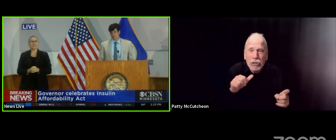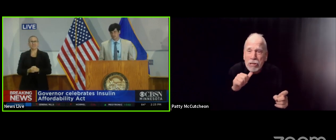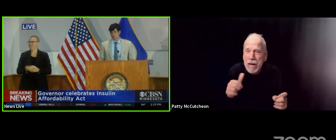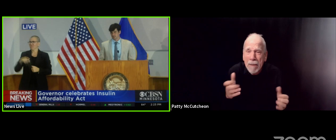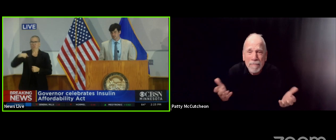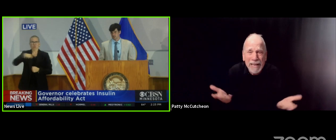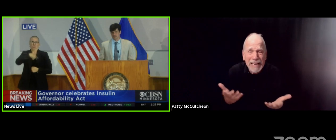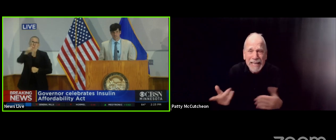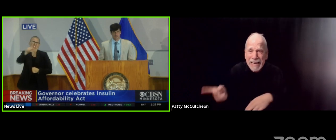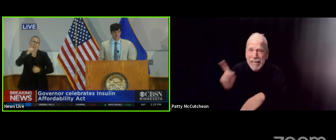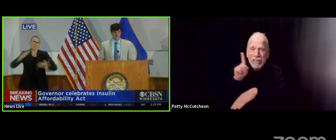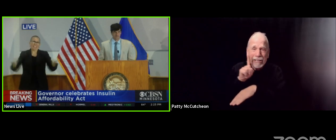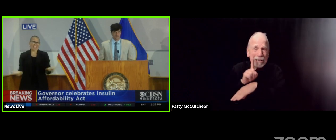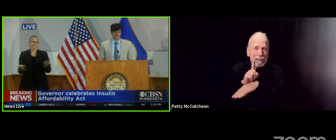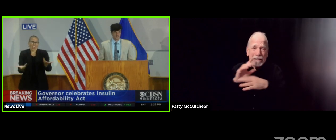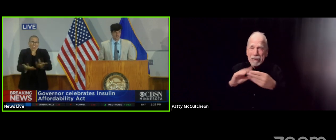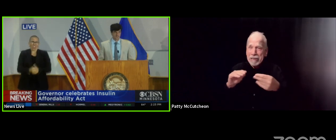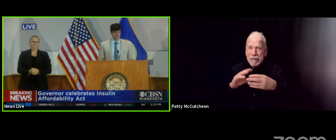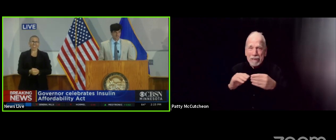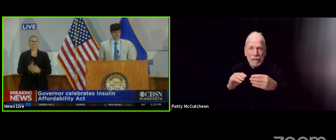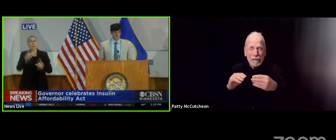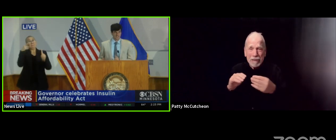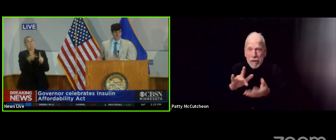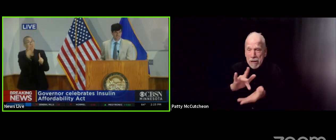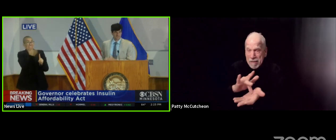TO MAKE, DEPENDING ON THE TYPE OF INSULIN. SO WHEN IT GETS TO SOMEONE